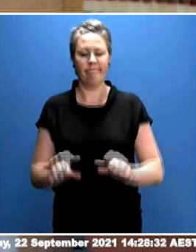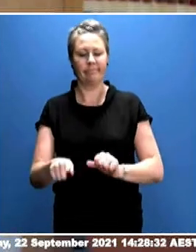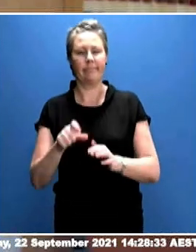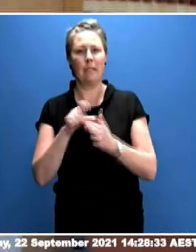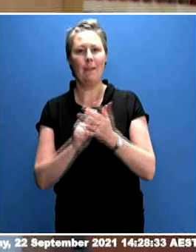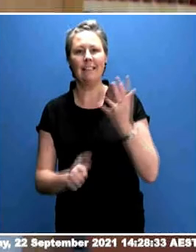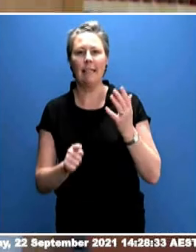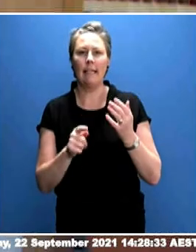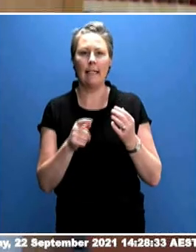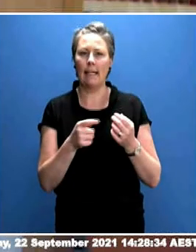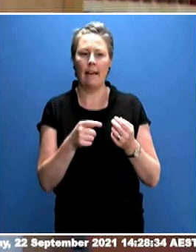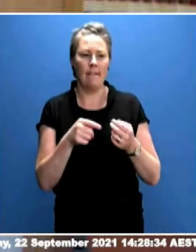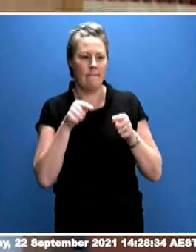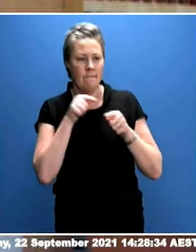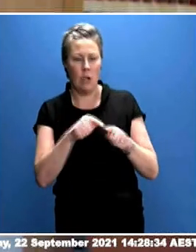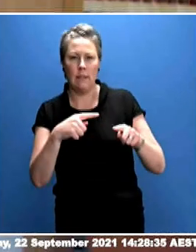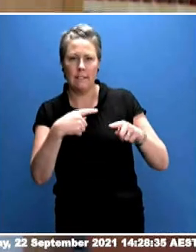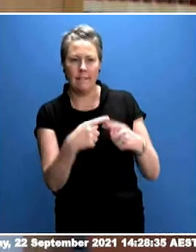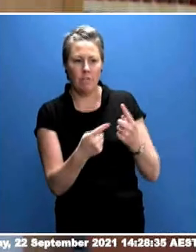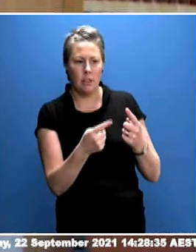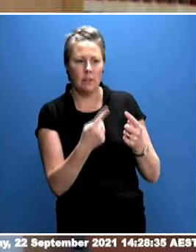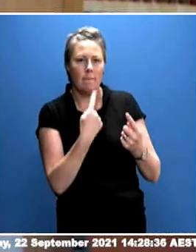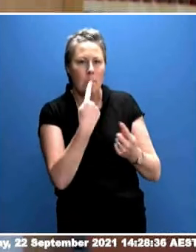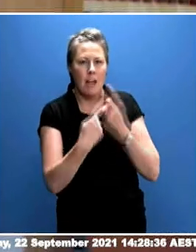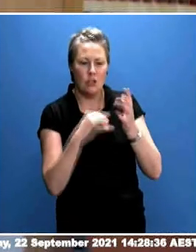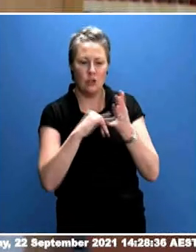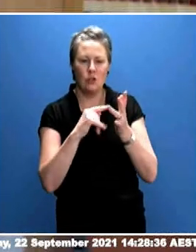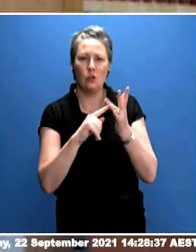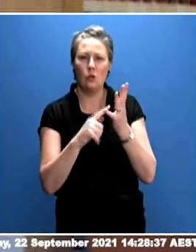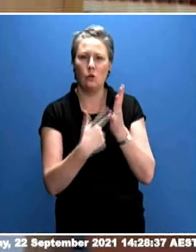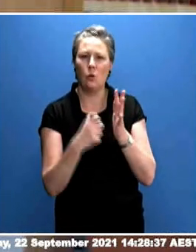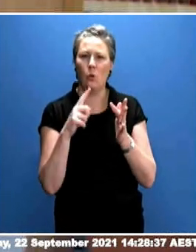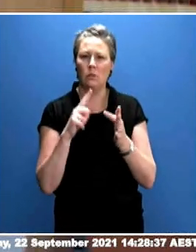information. CHAIR: What if those range of sources is not available?